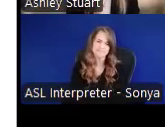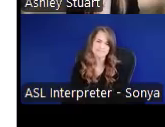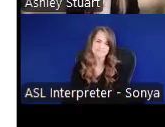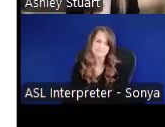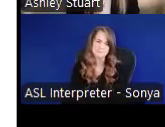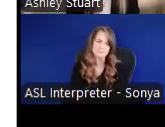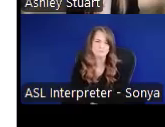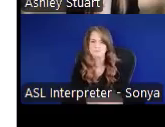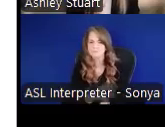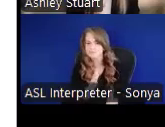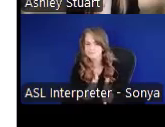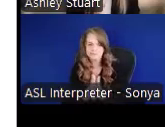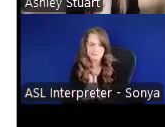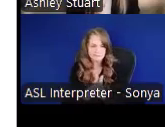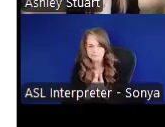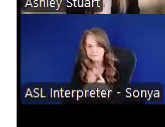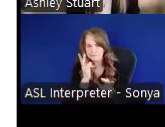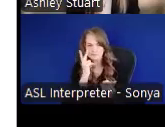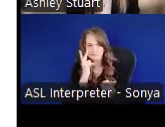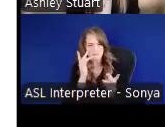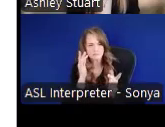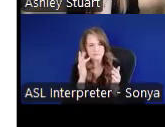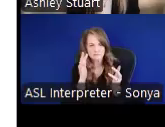see. My go to